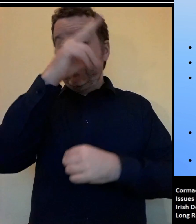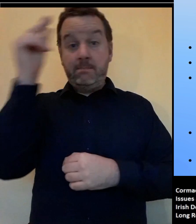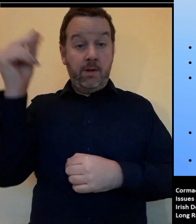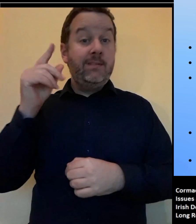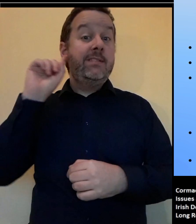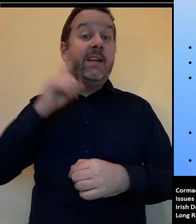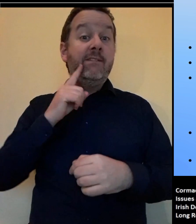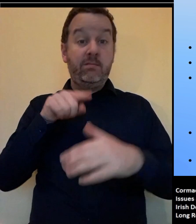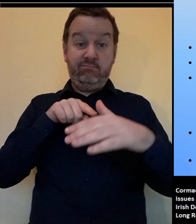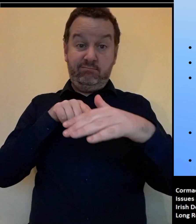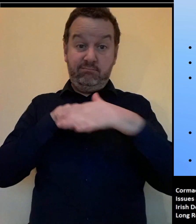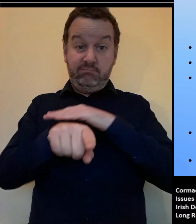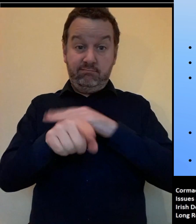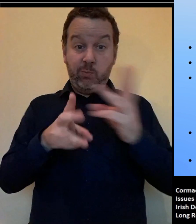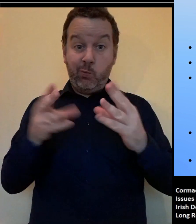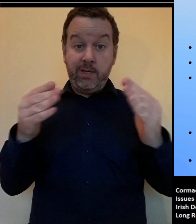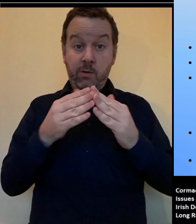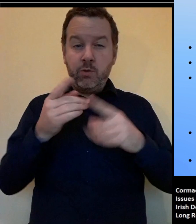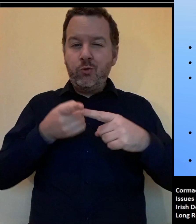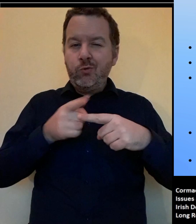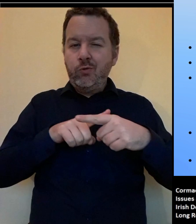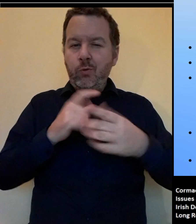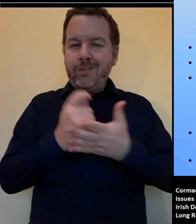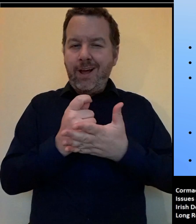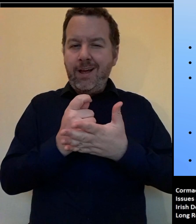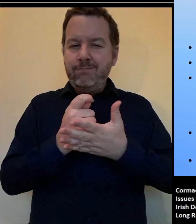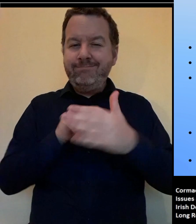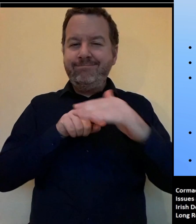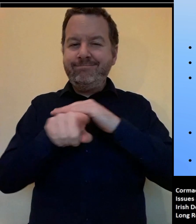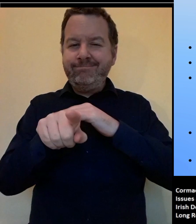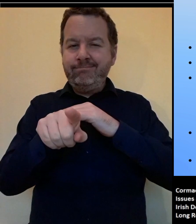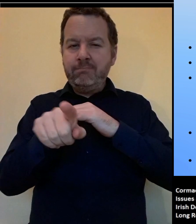among them deaf people who entered the workhouse for a short time,